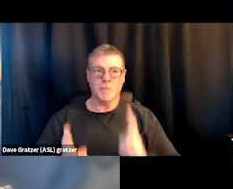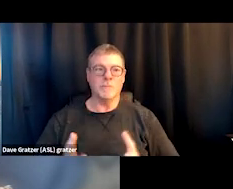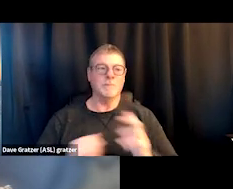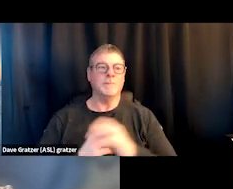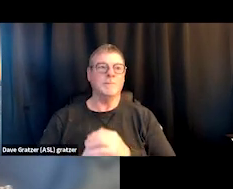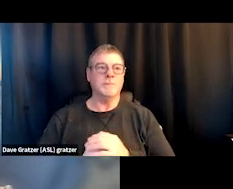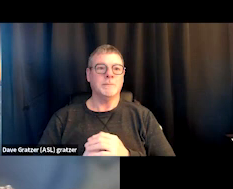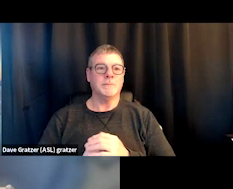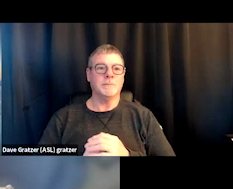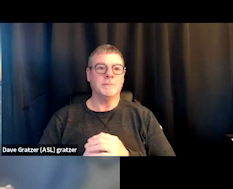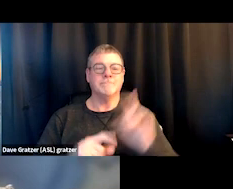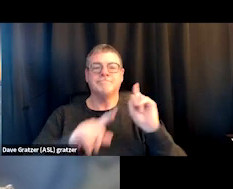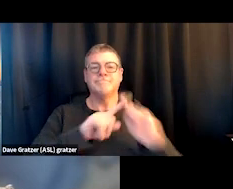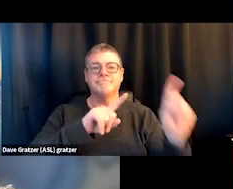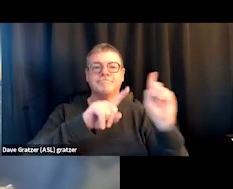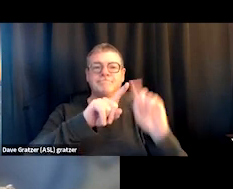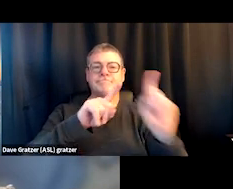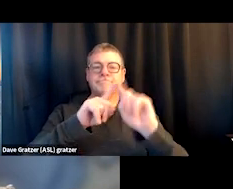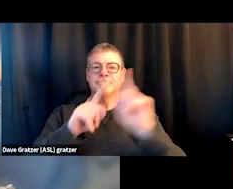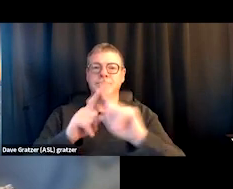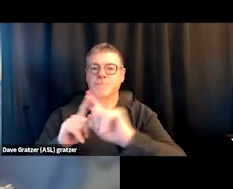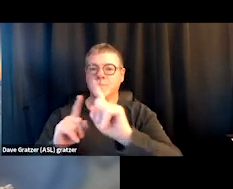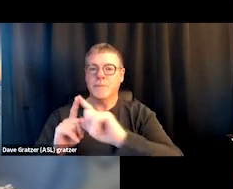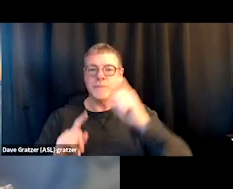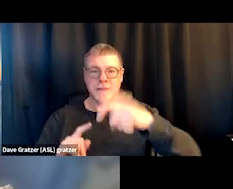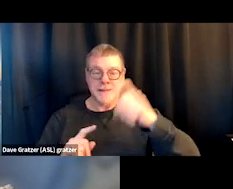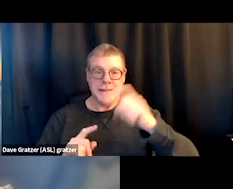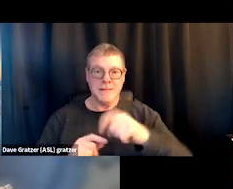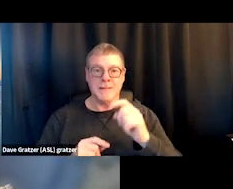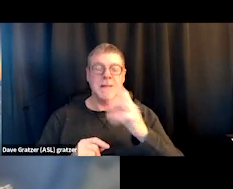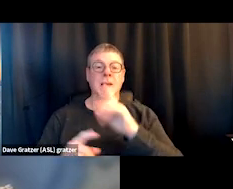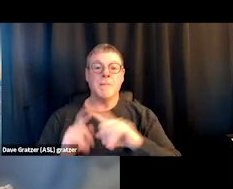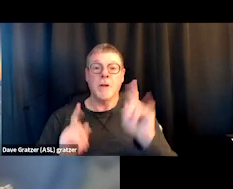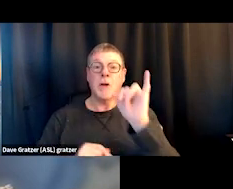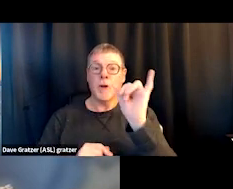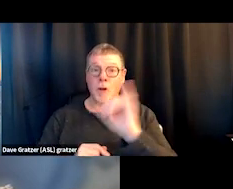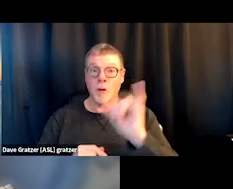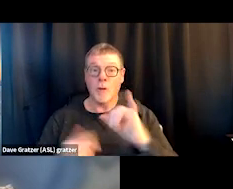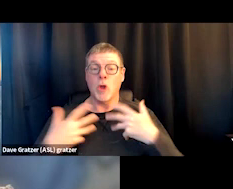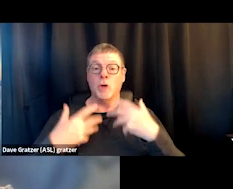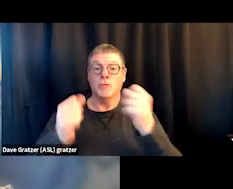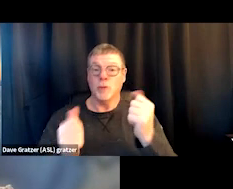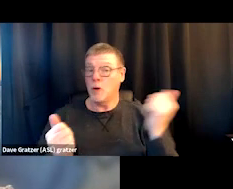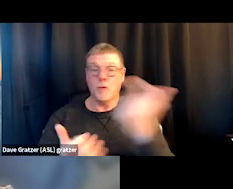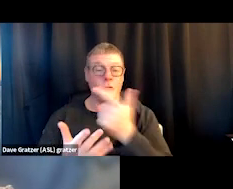and all of the different needs that we have, but also the strengths that we all bring.